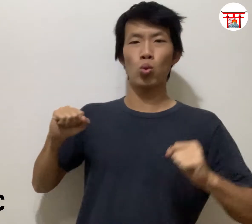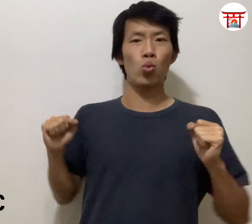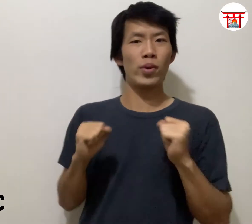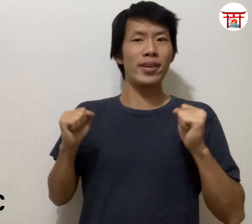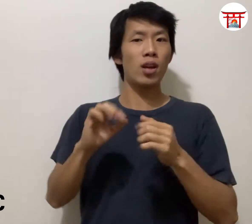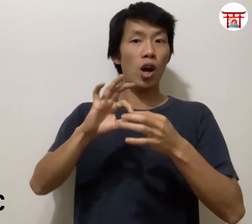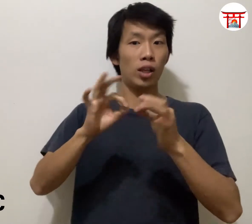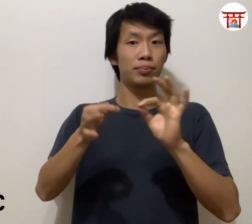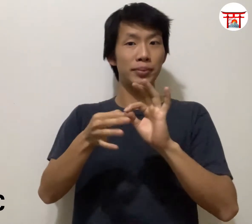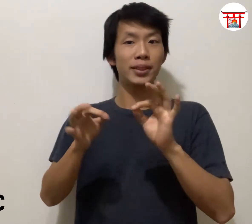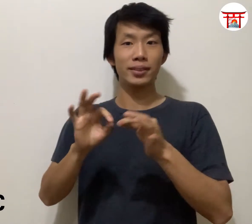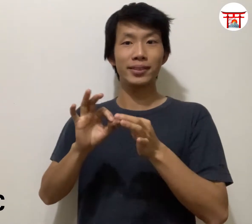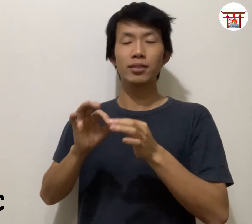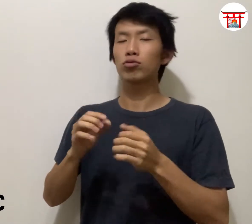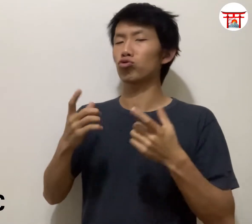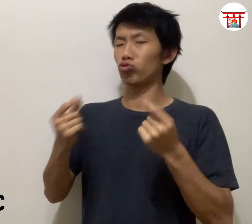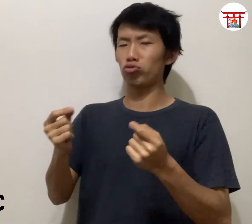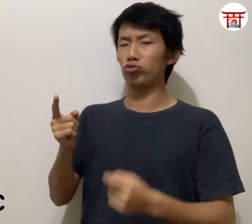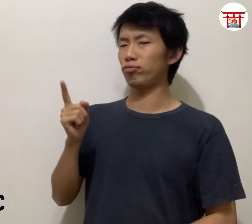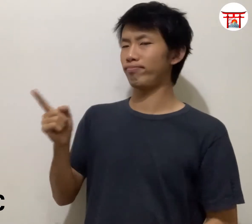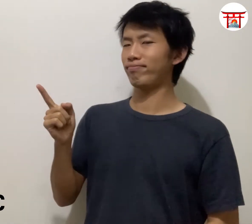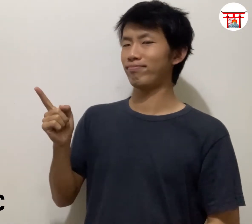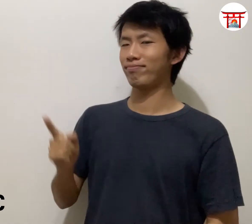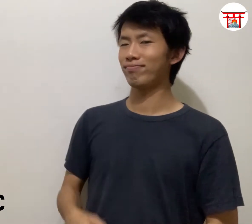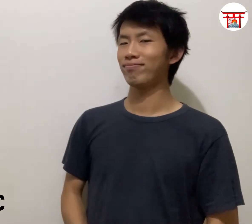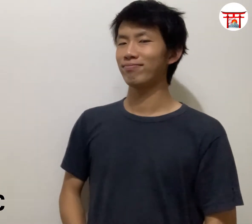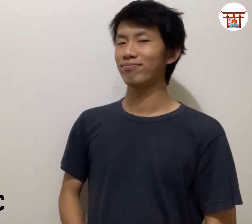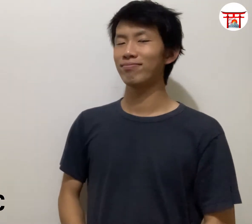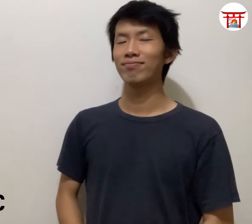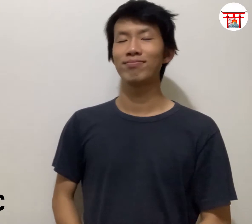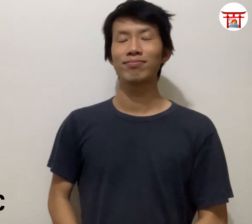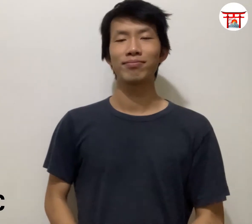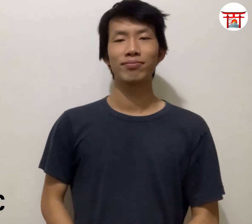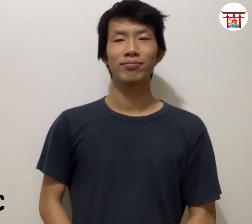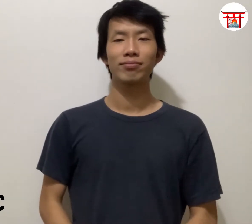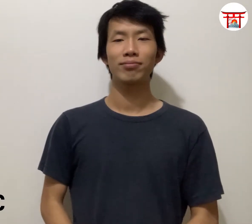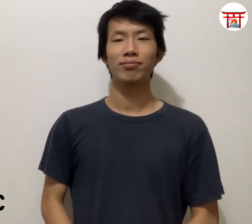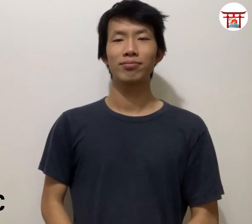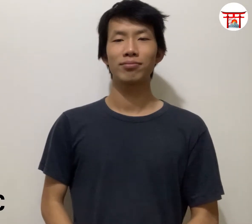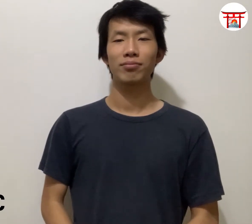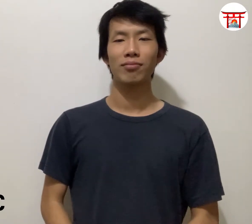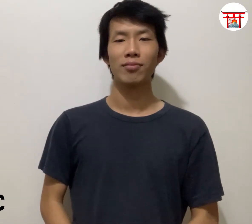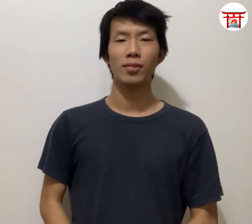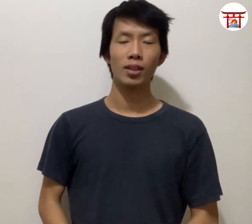The 1998 winter Olympics was held there!